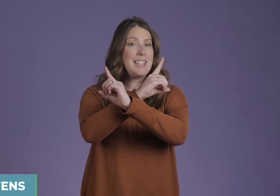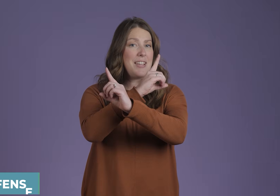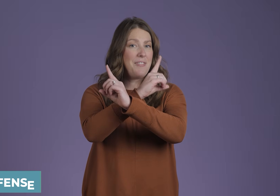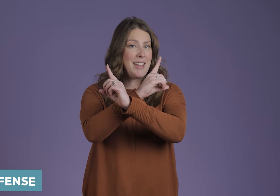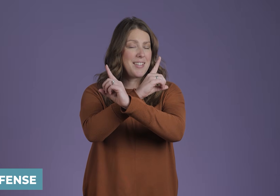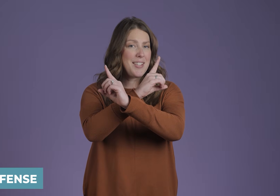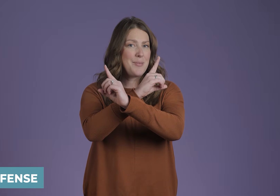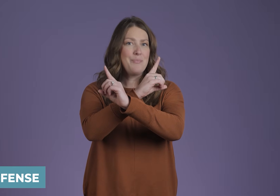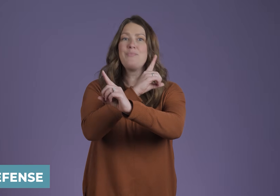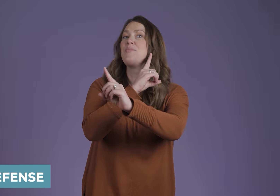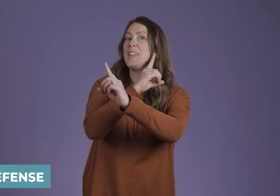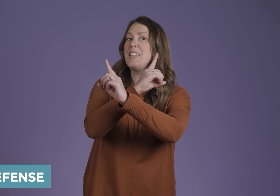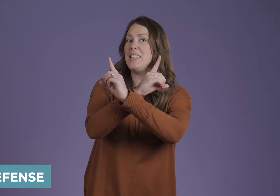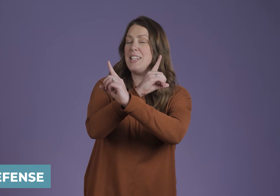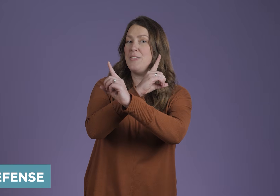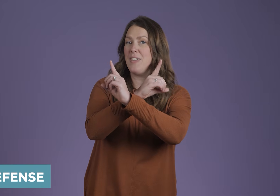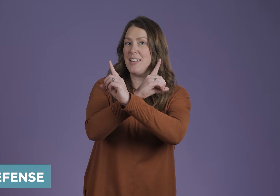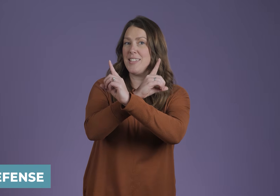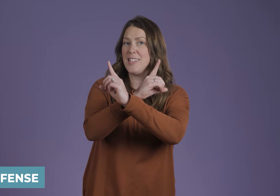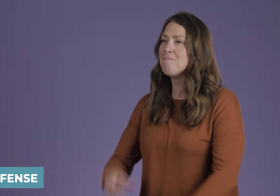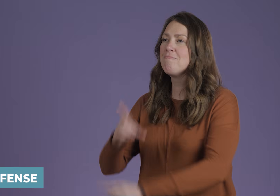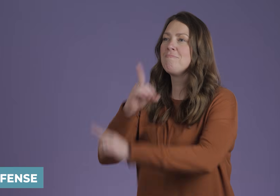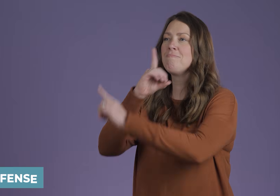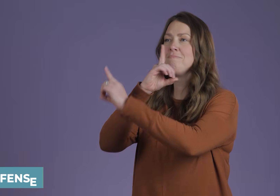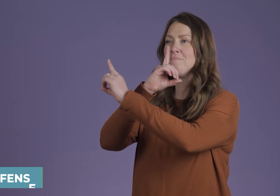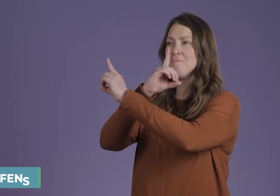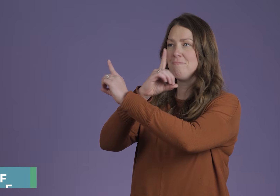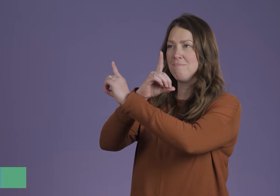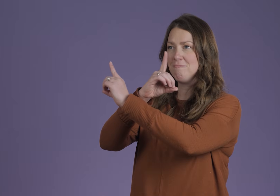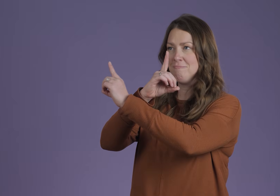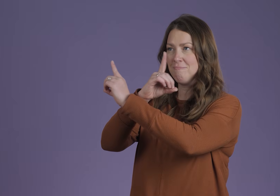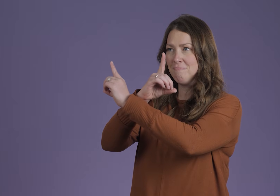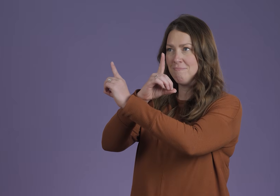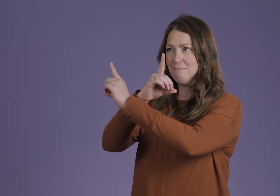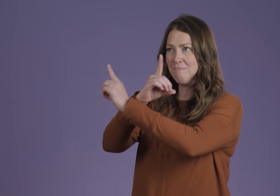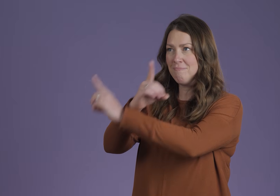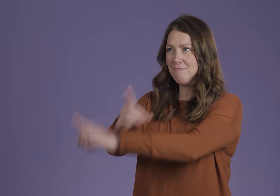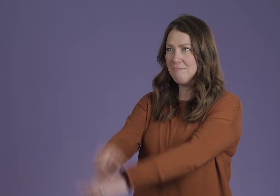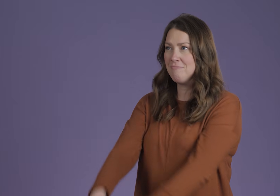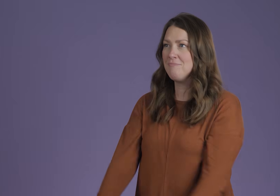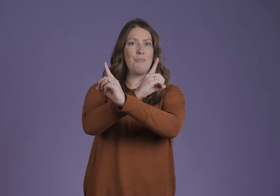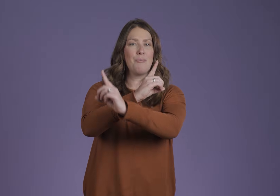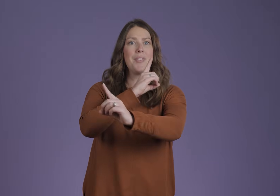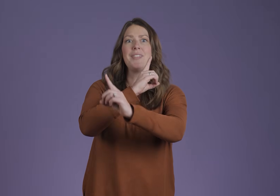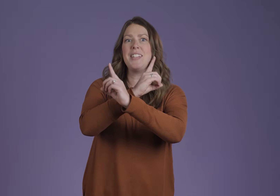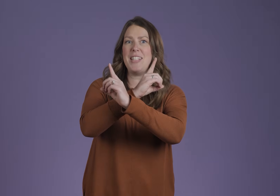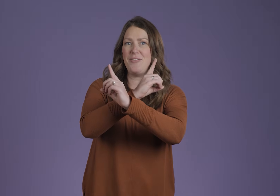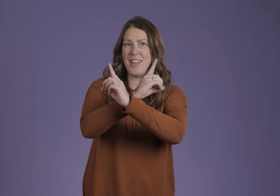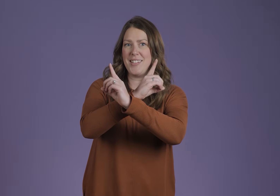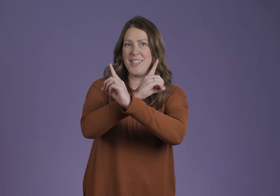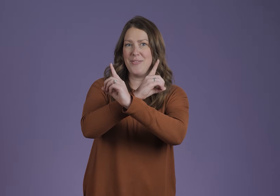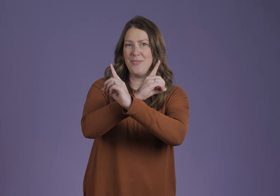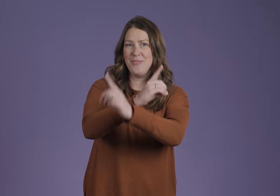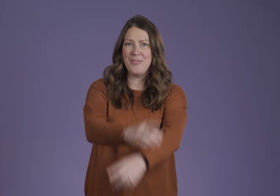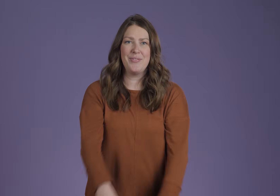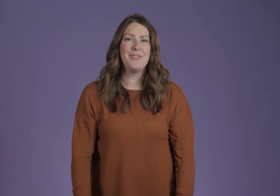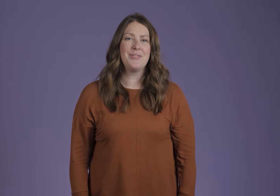Defense. You have D-hands blocking. Defense.